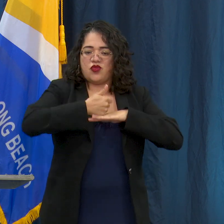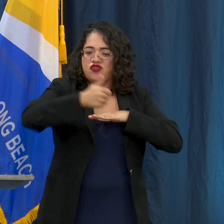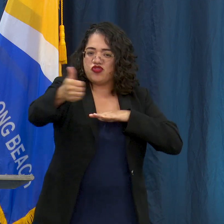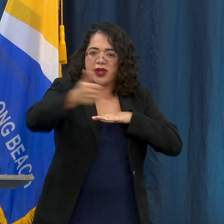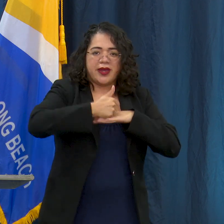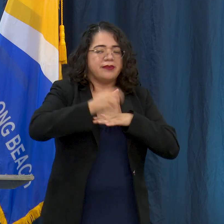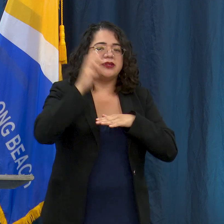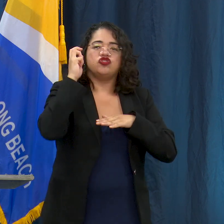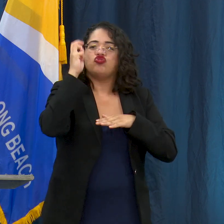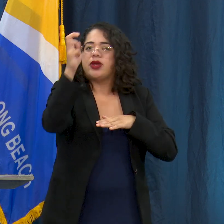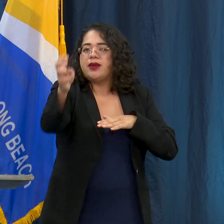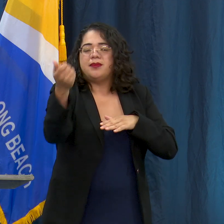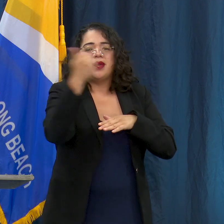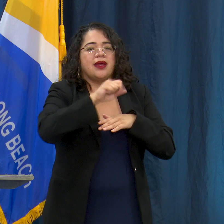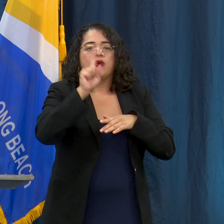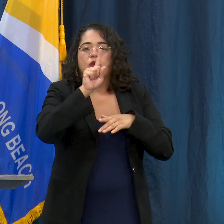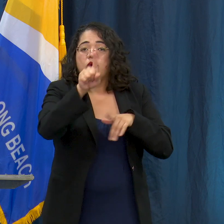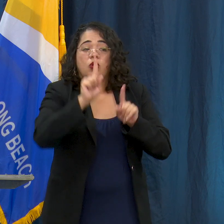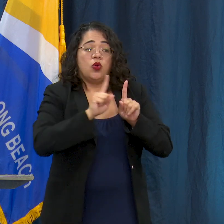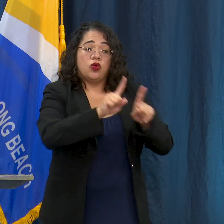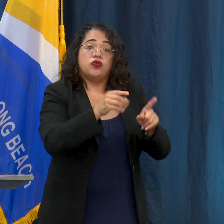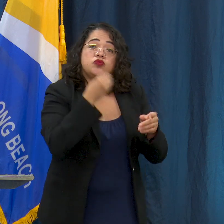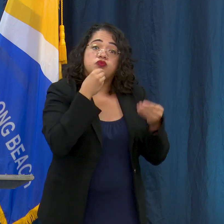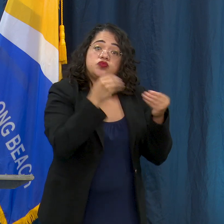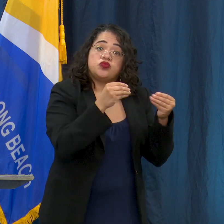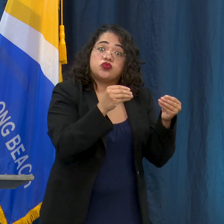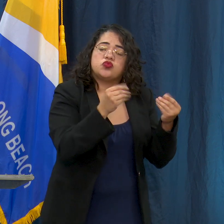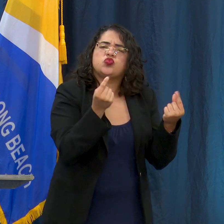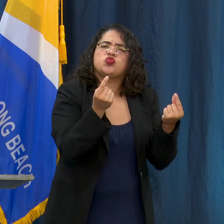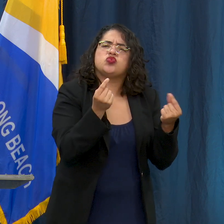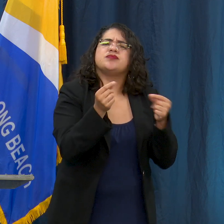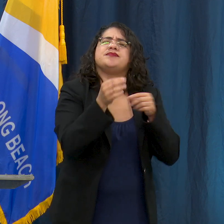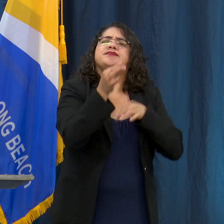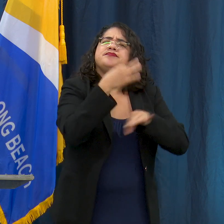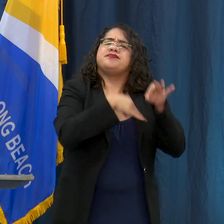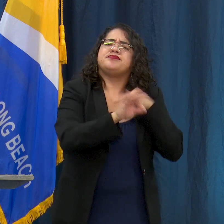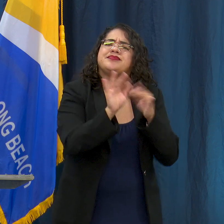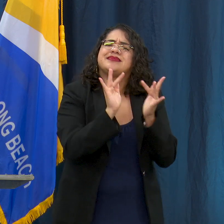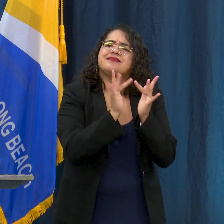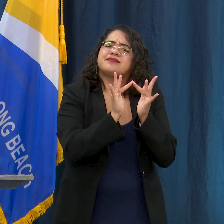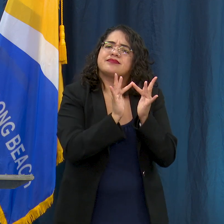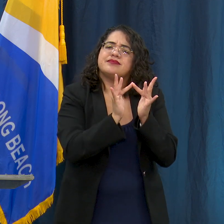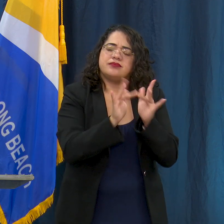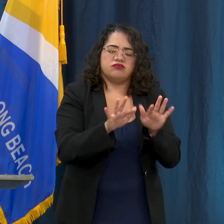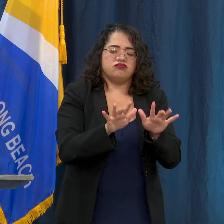grocery shopping - try and order food and other items online for home delivery or